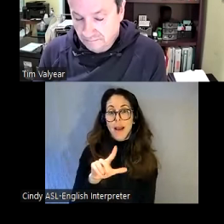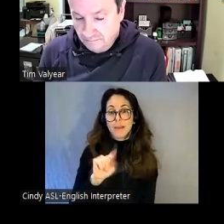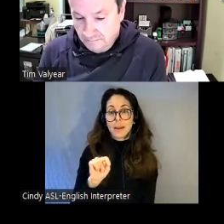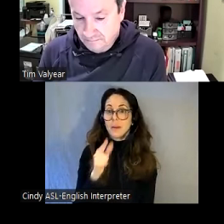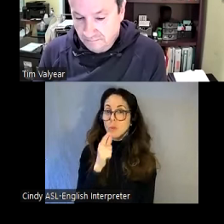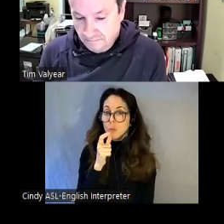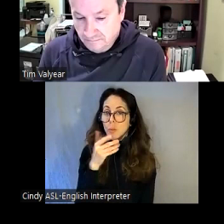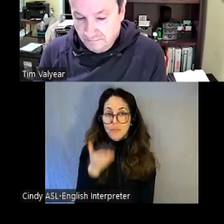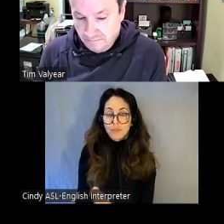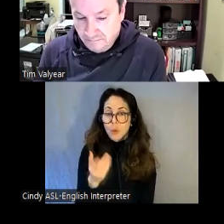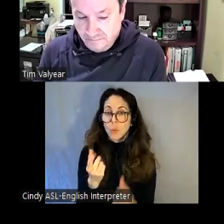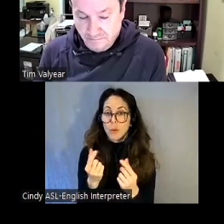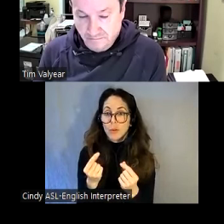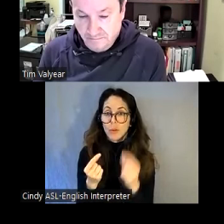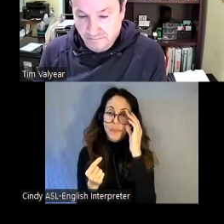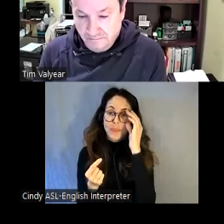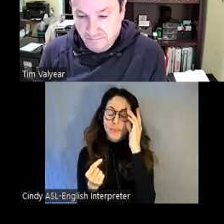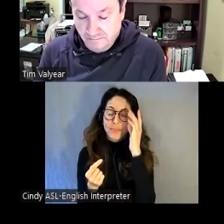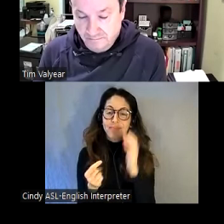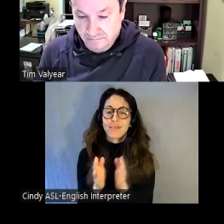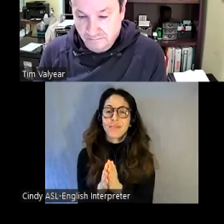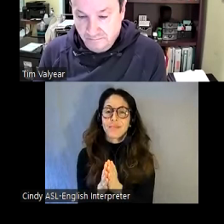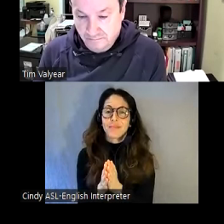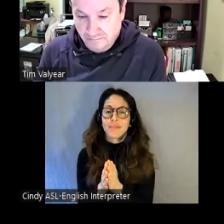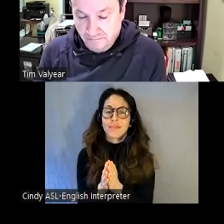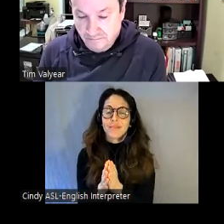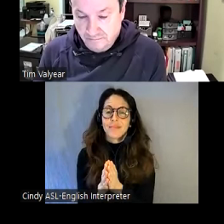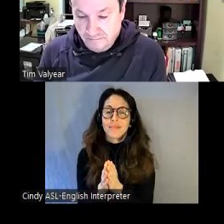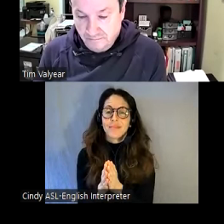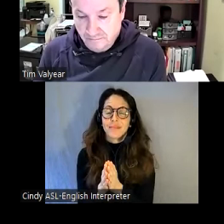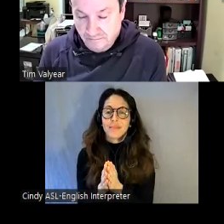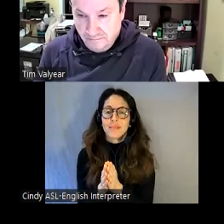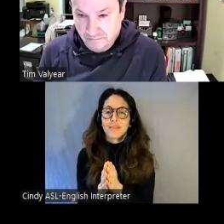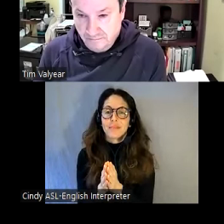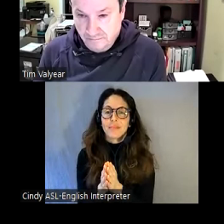then question and answers and resources. So